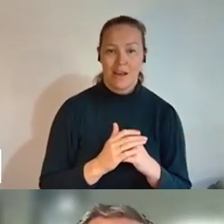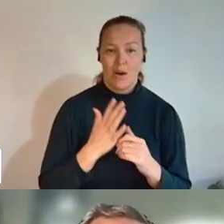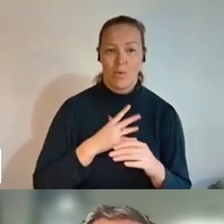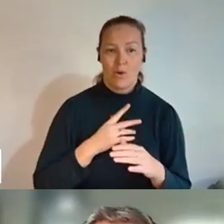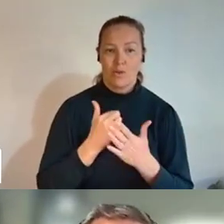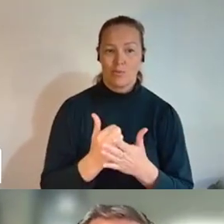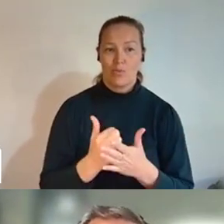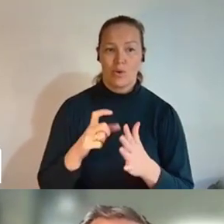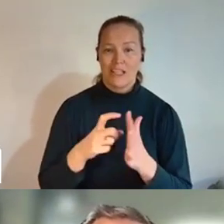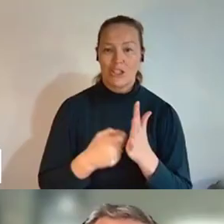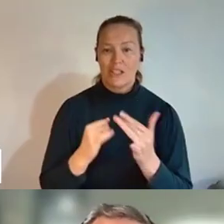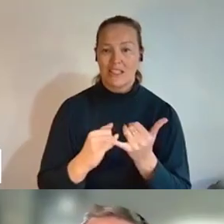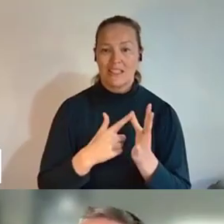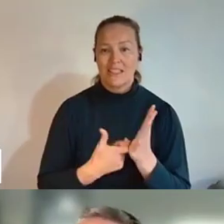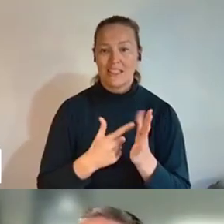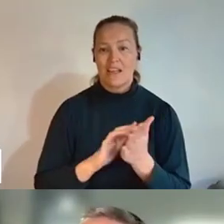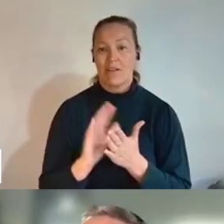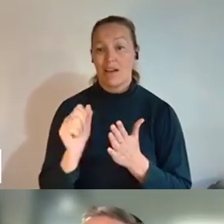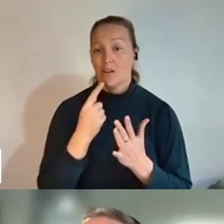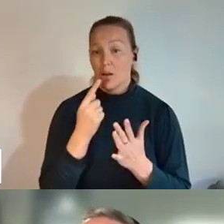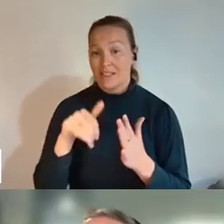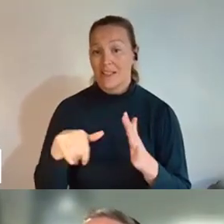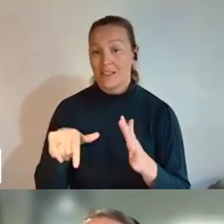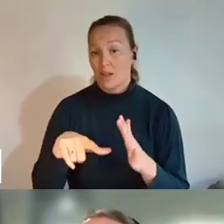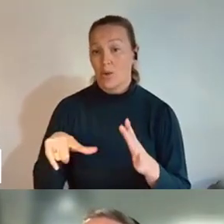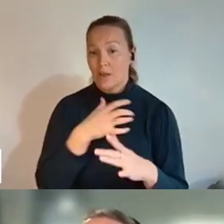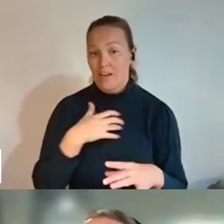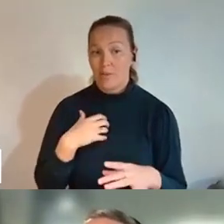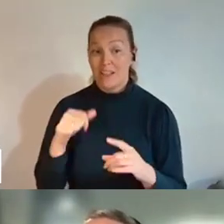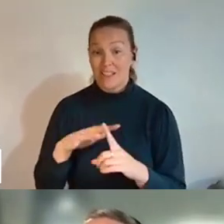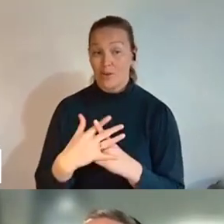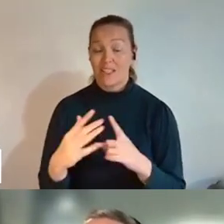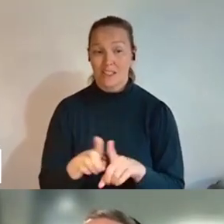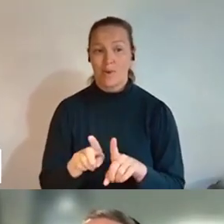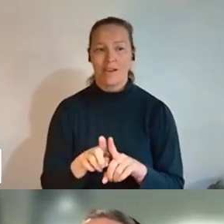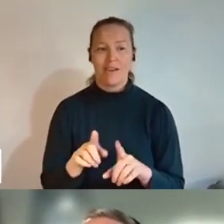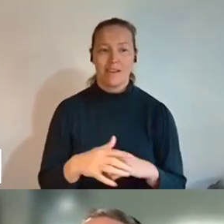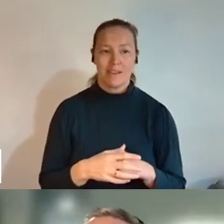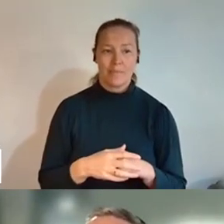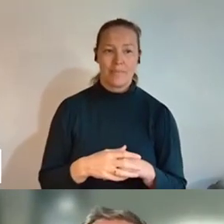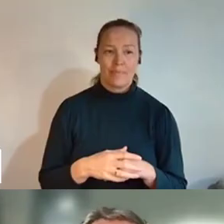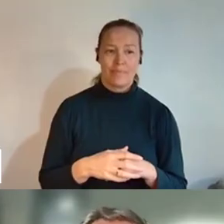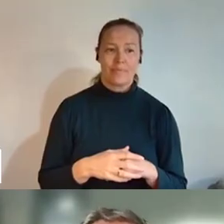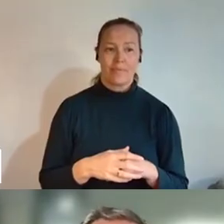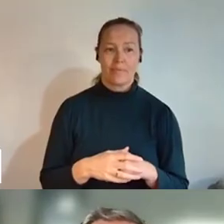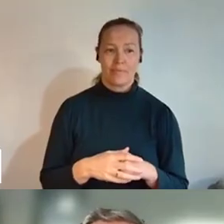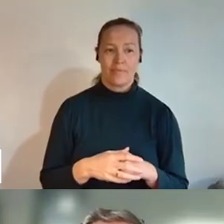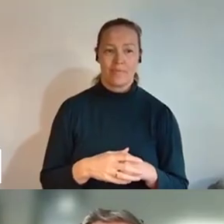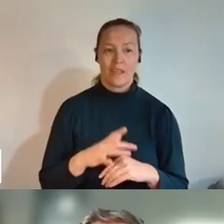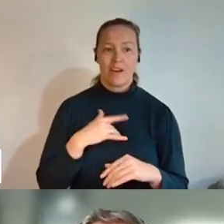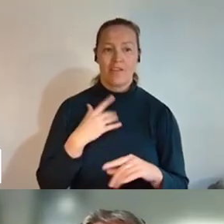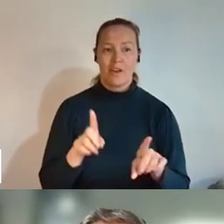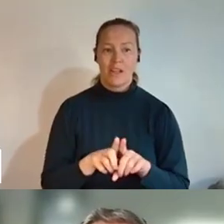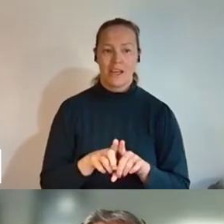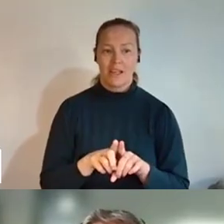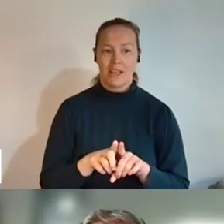around local government in this context as well. I feel like it's too big a jump to go straight into